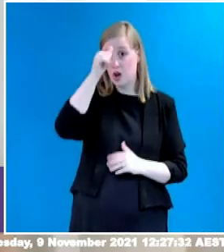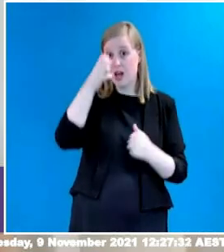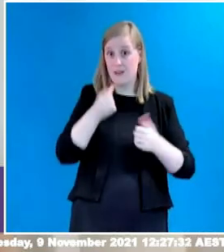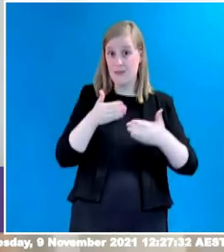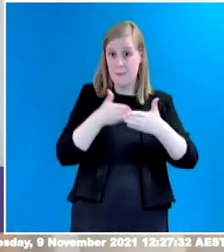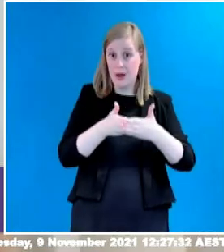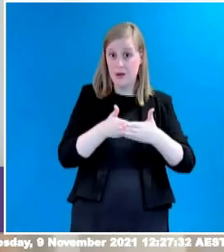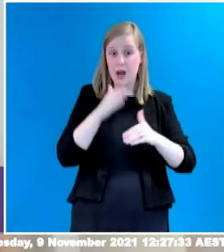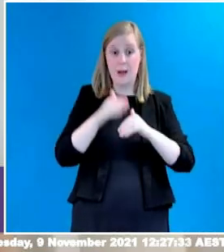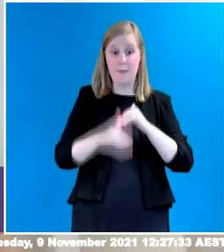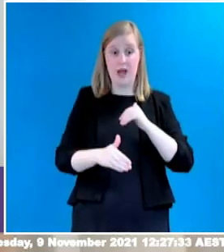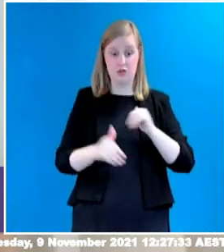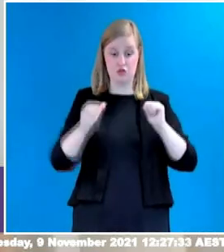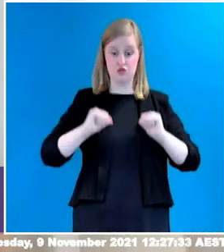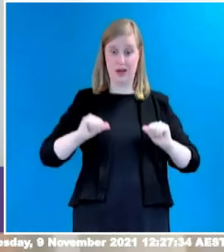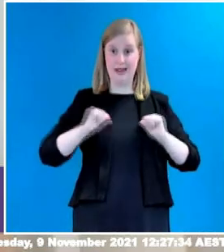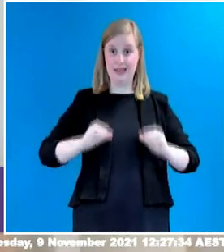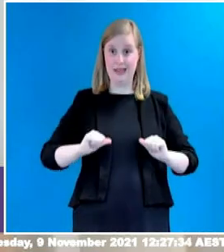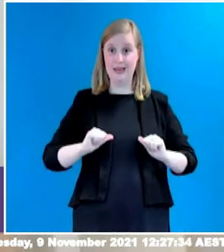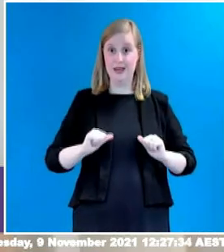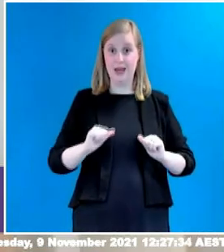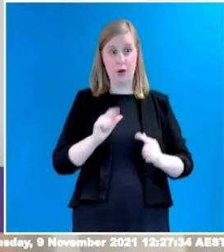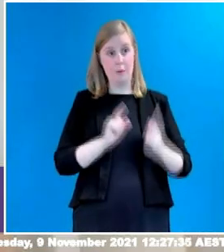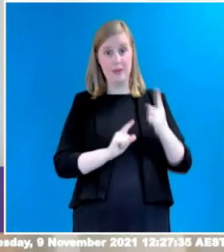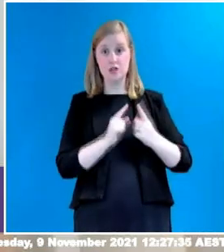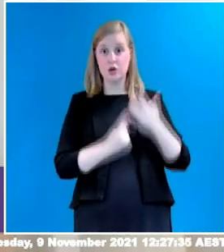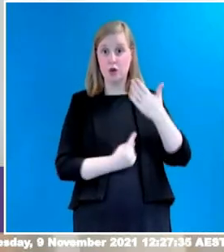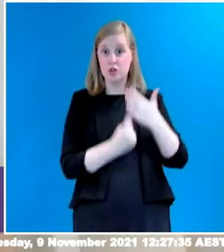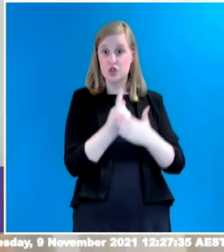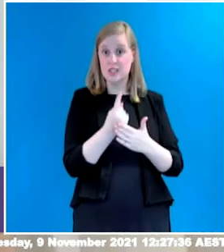in the mainstream because they are not accessible for one reason or another,